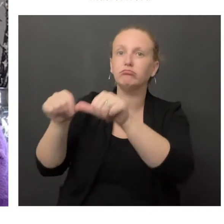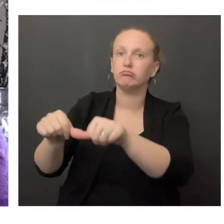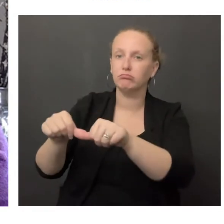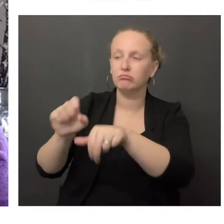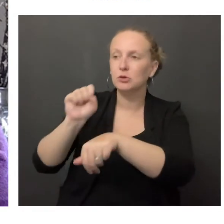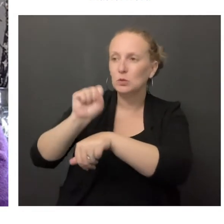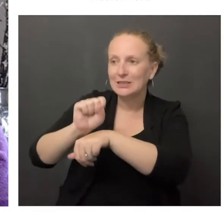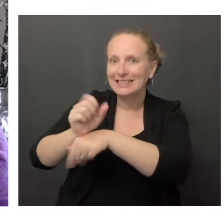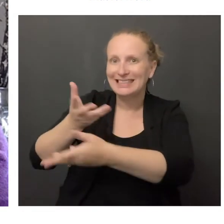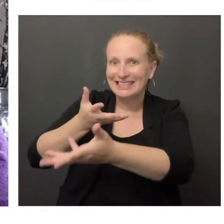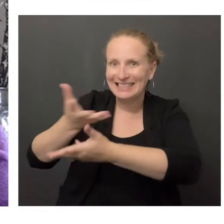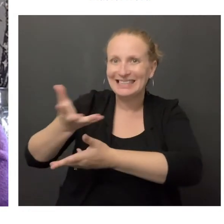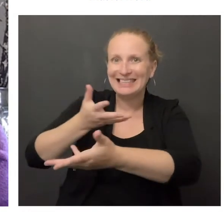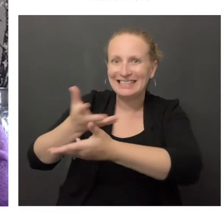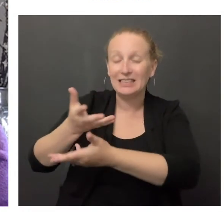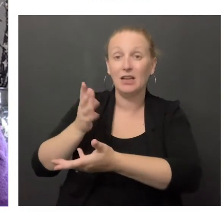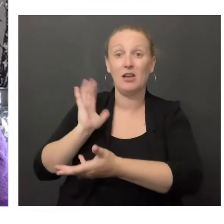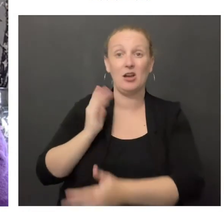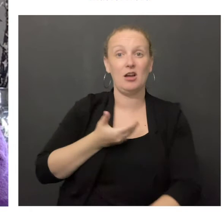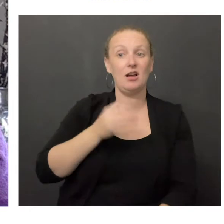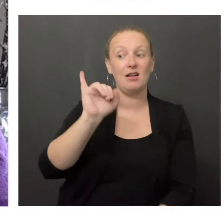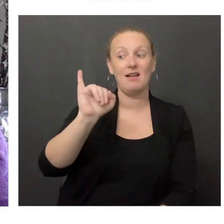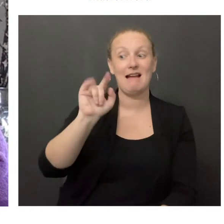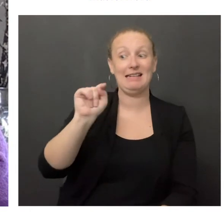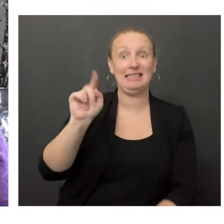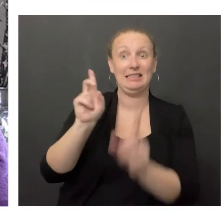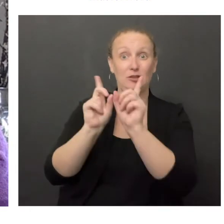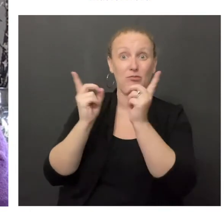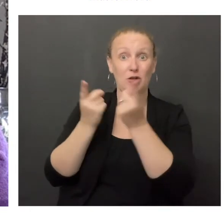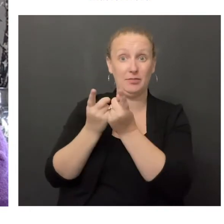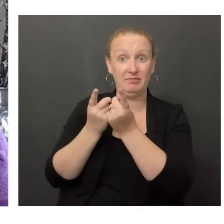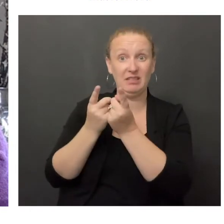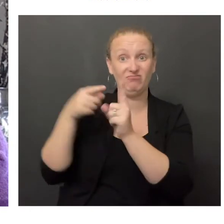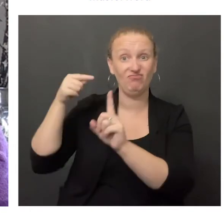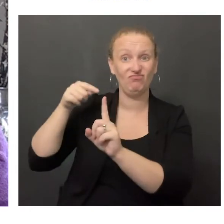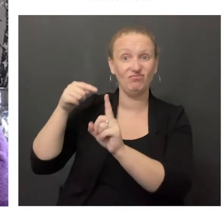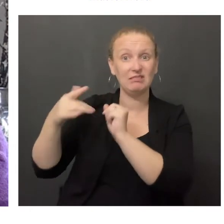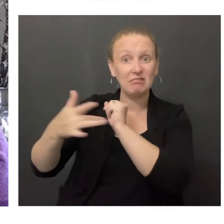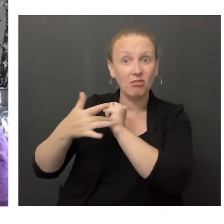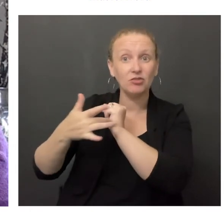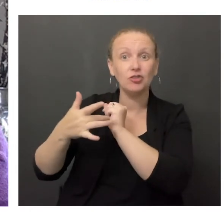um, our IT department to determine what else is out there.